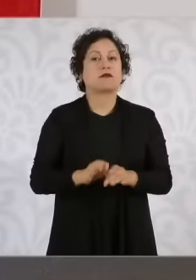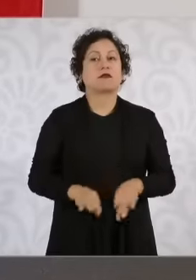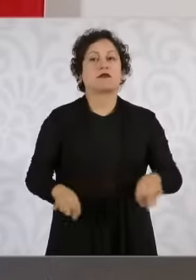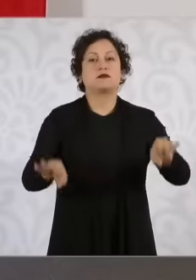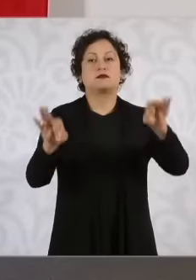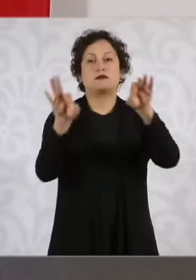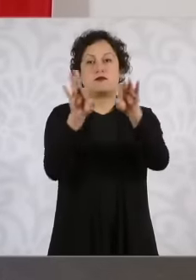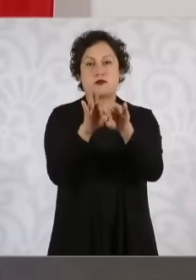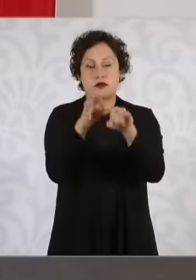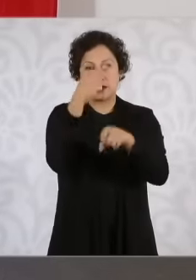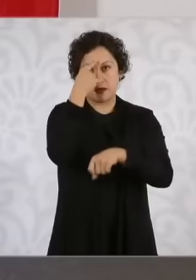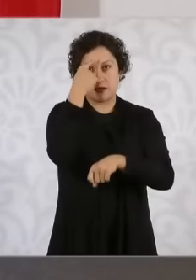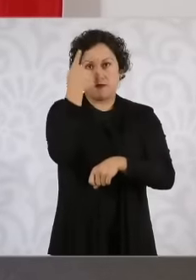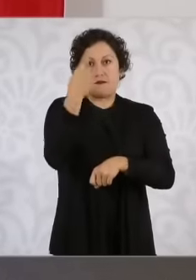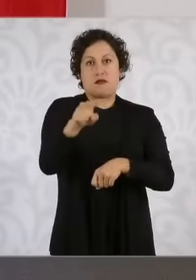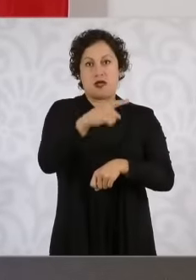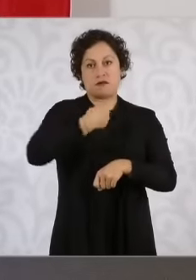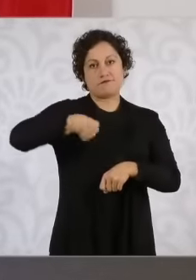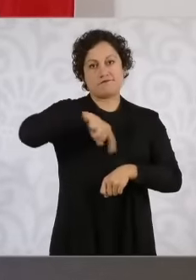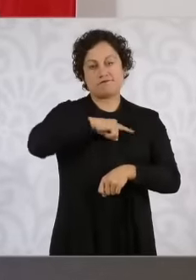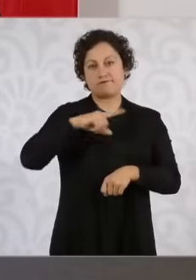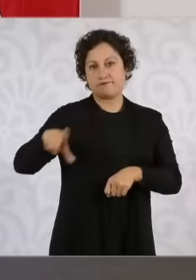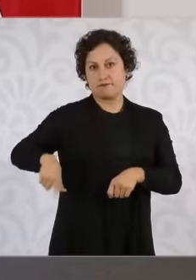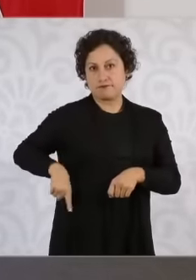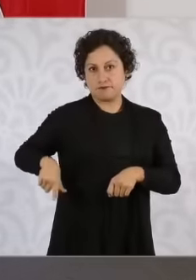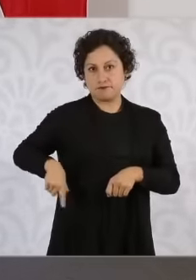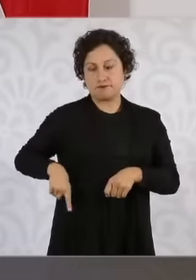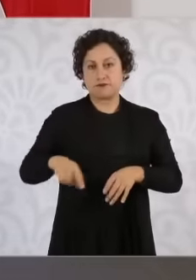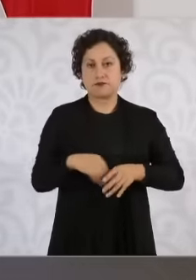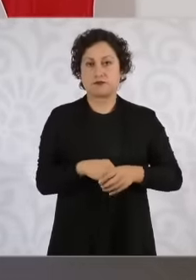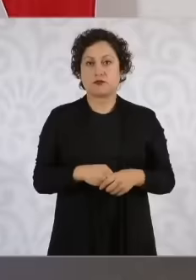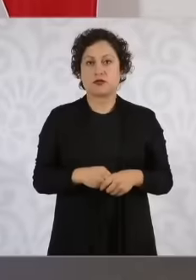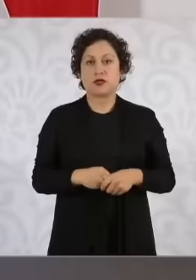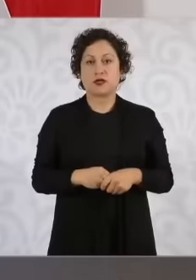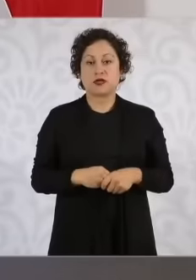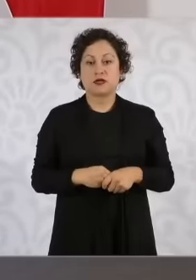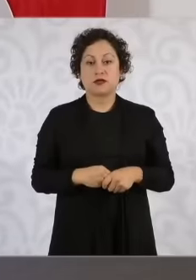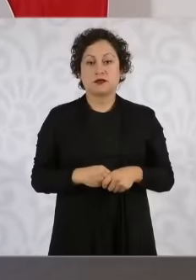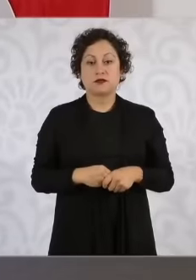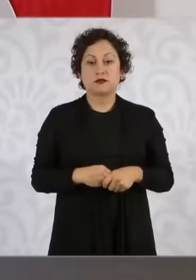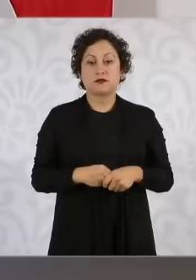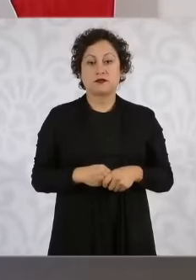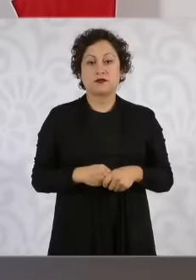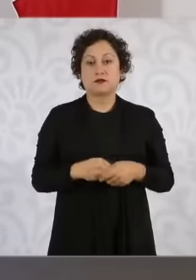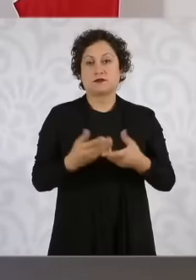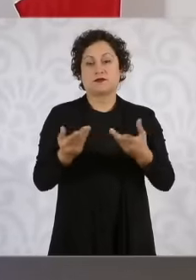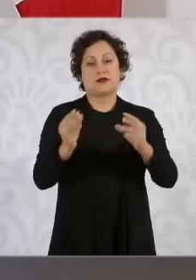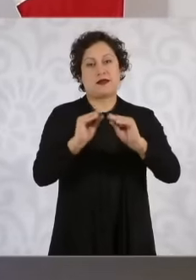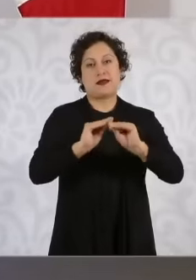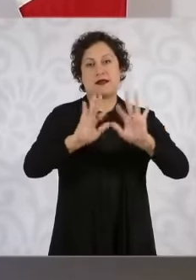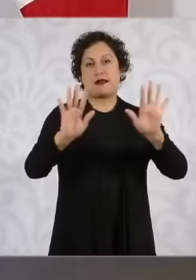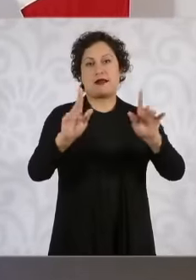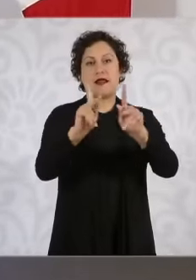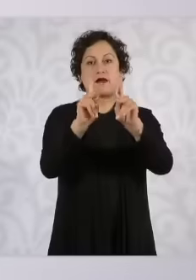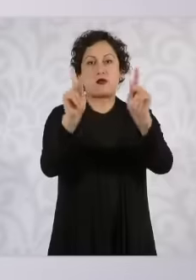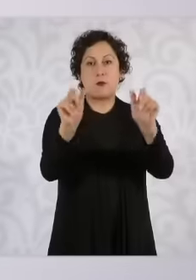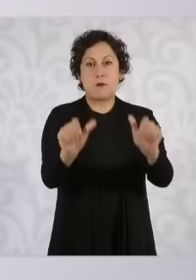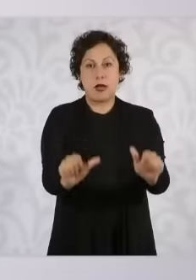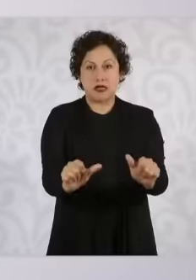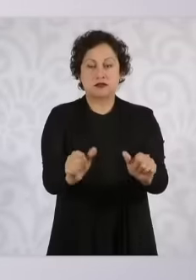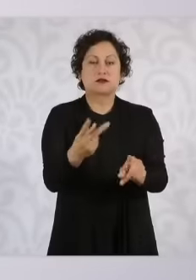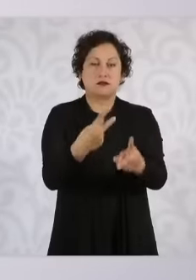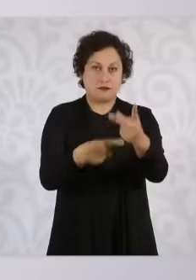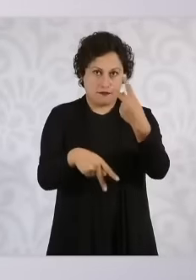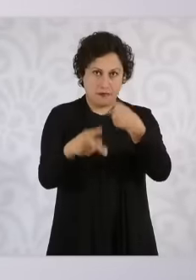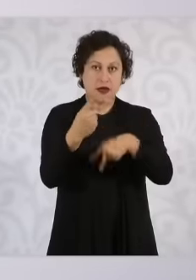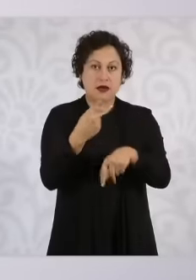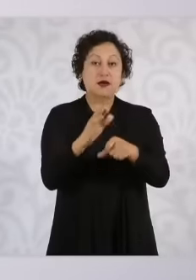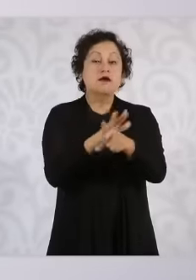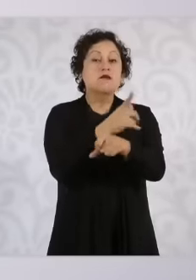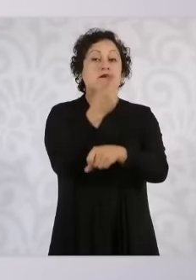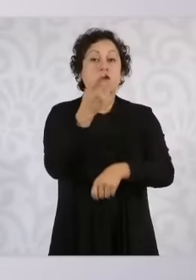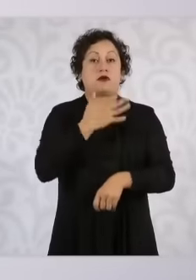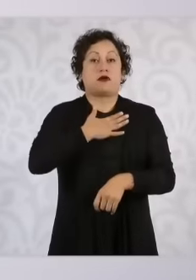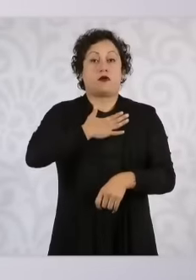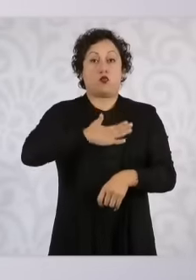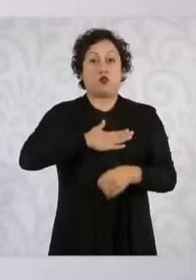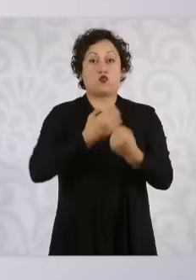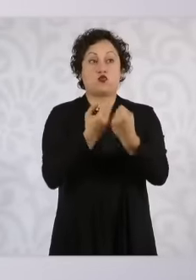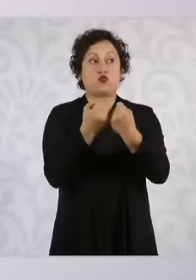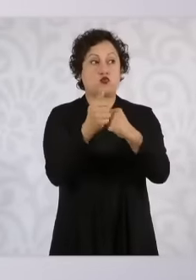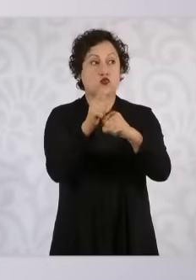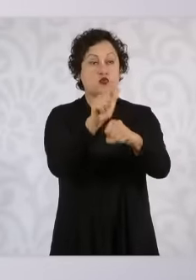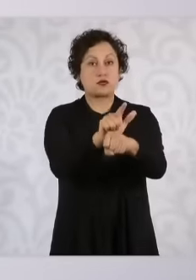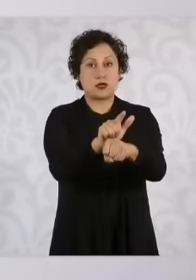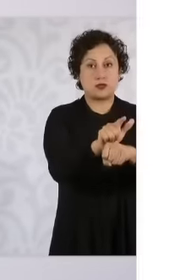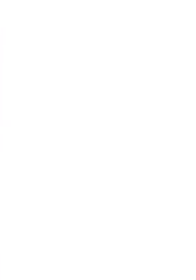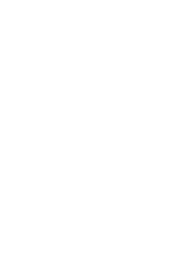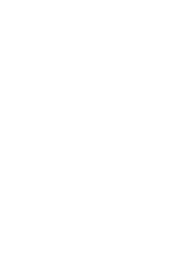government. Of course, peace is the result of that social justice. Now, faced with the situation